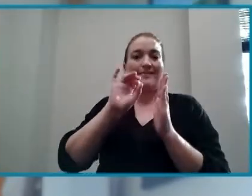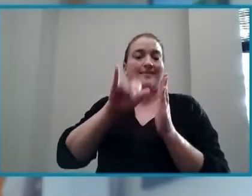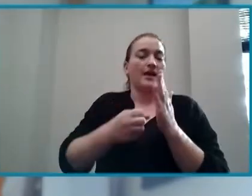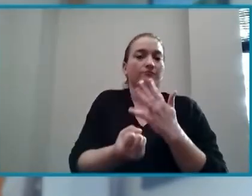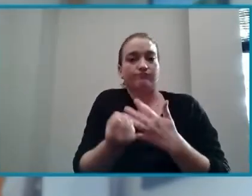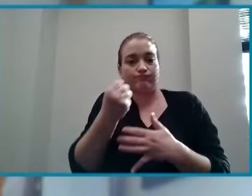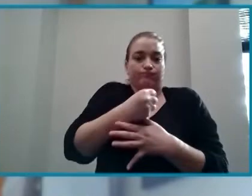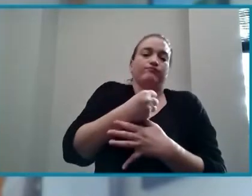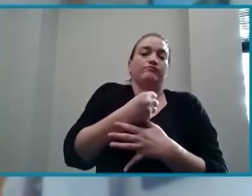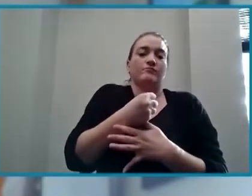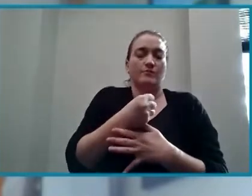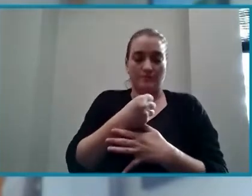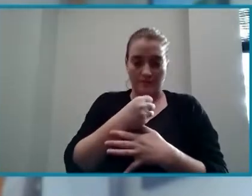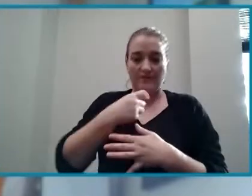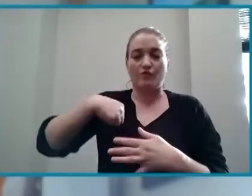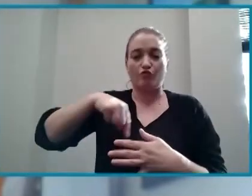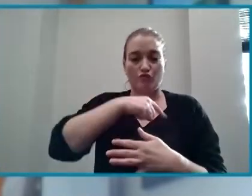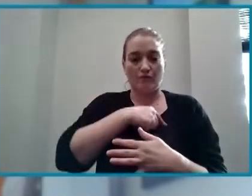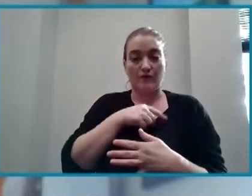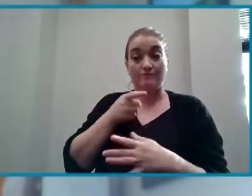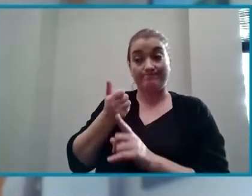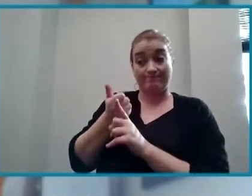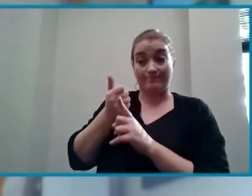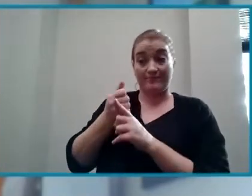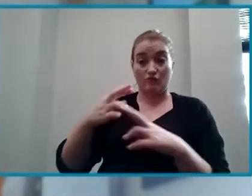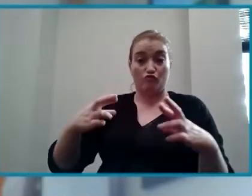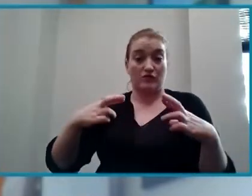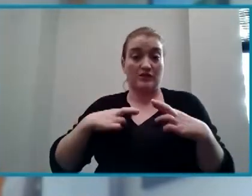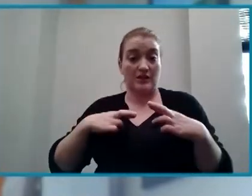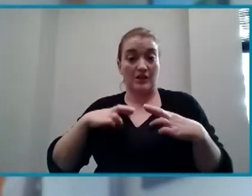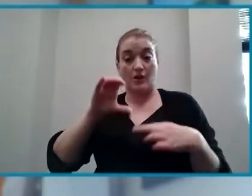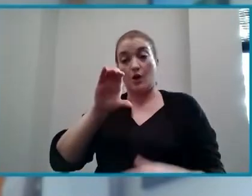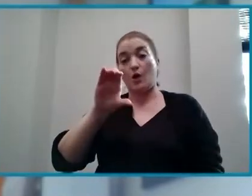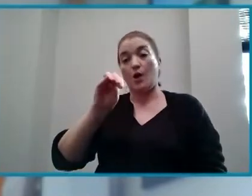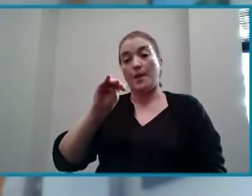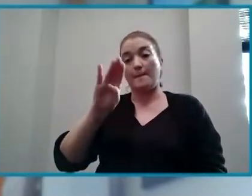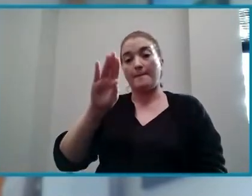person is also a retired, uh, combat medic that served in the US military. Um,